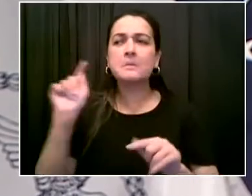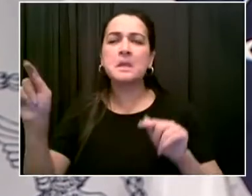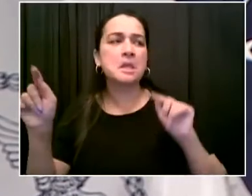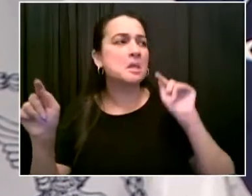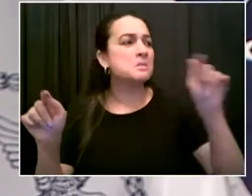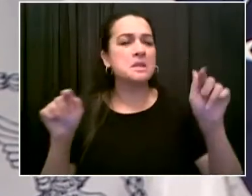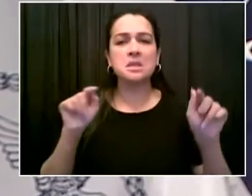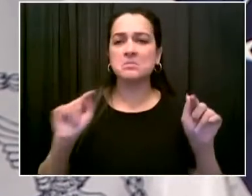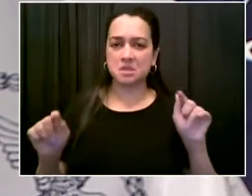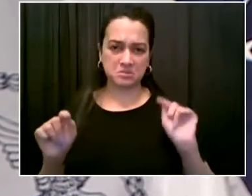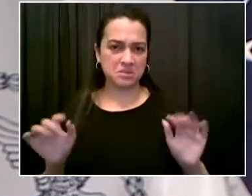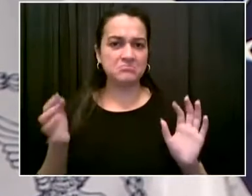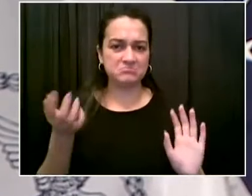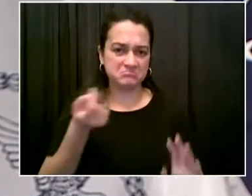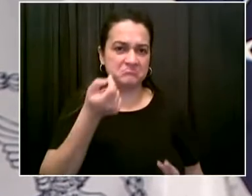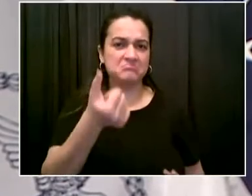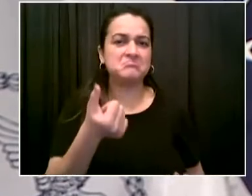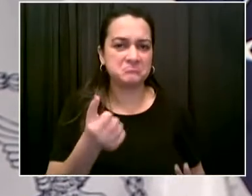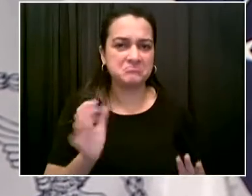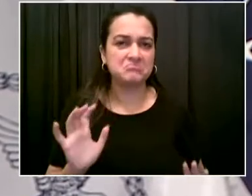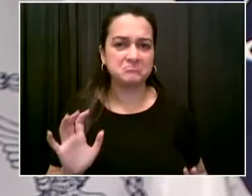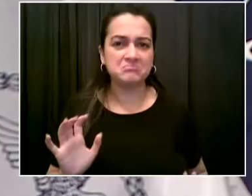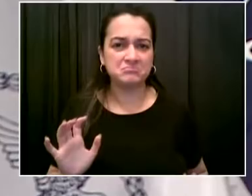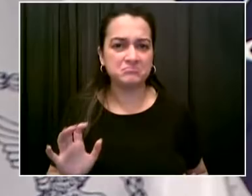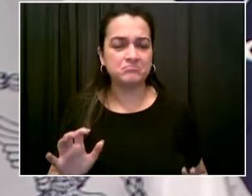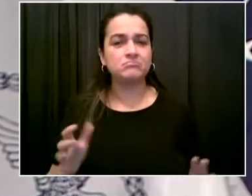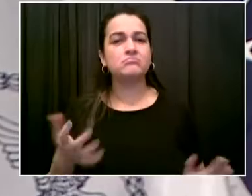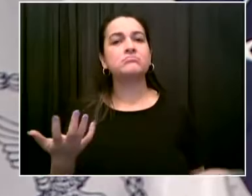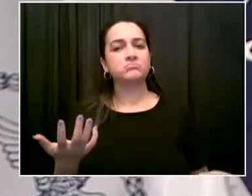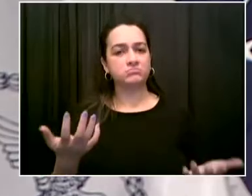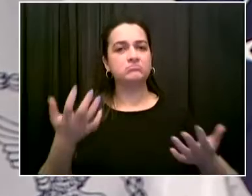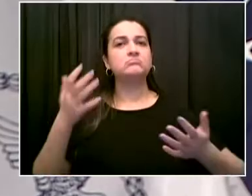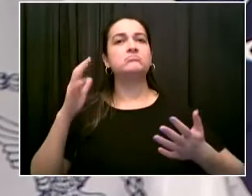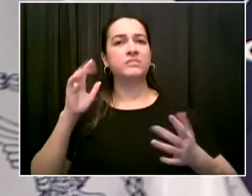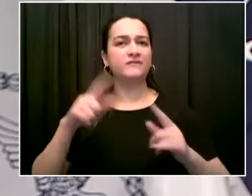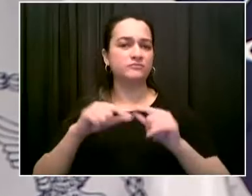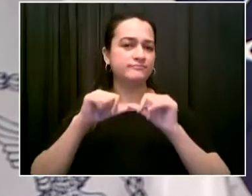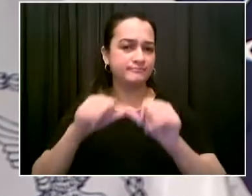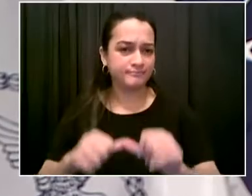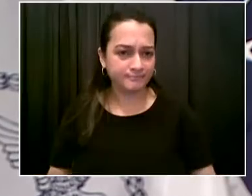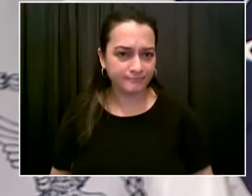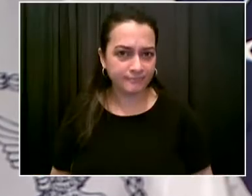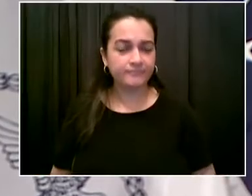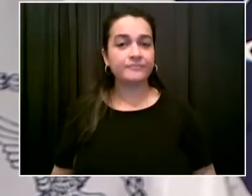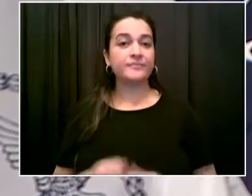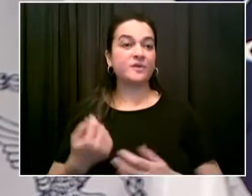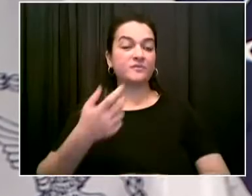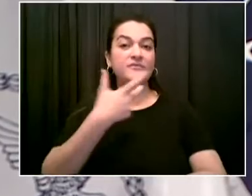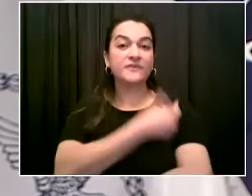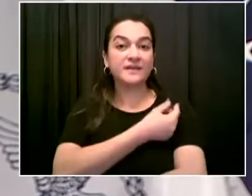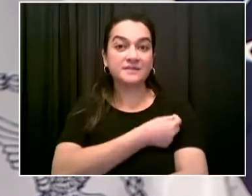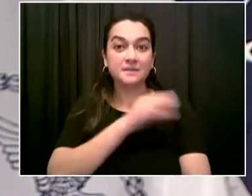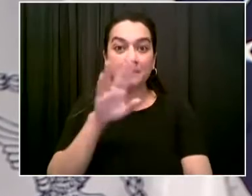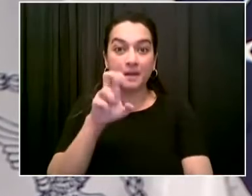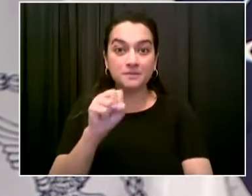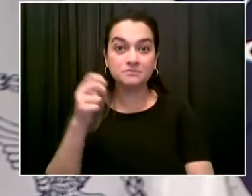THE OUTREACH AND THE ENERGY. SEEING THE VACCINATIOBUN S , OUTAREC H WORKERS, IT MOVING PEOPLE, GREAT